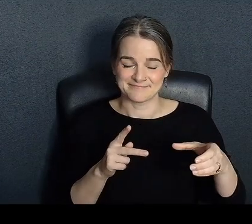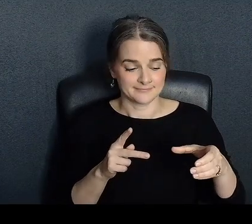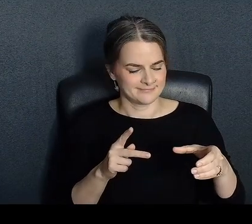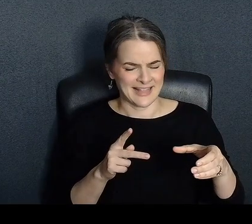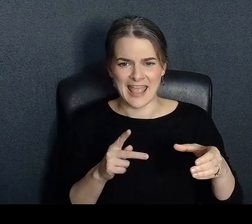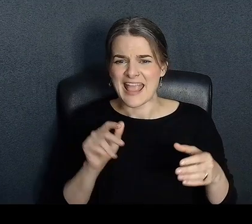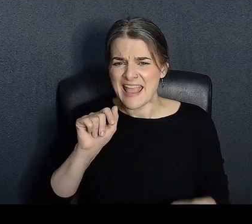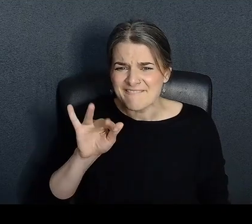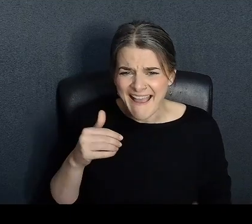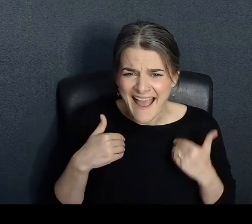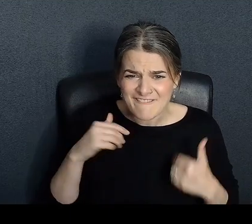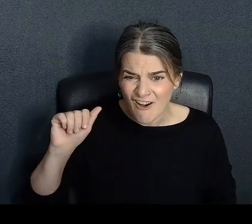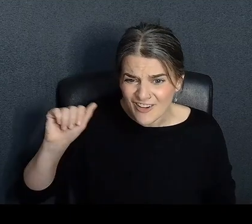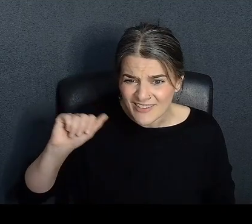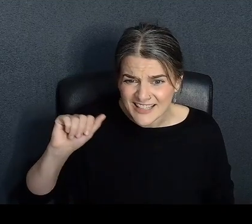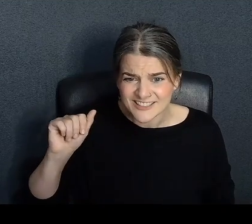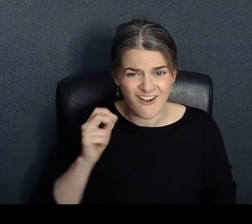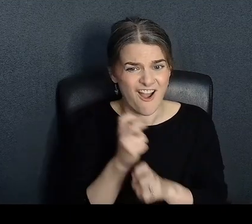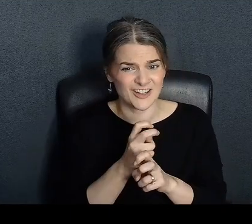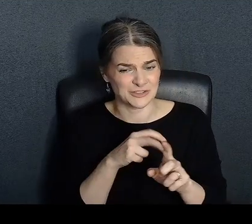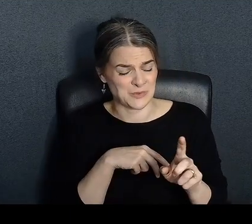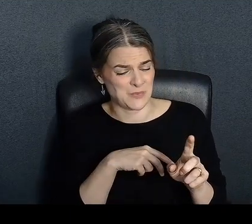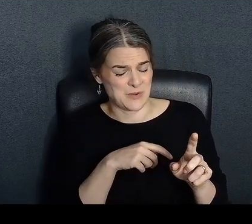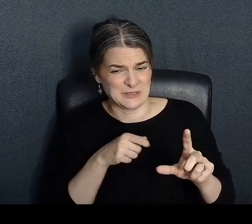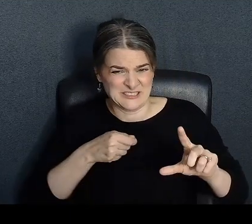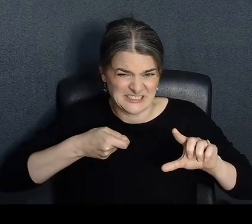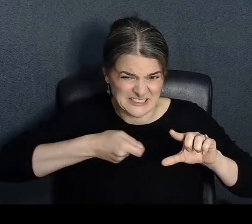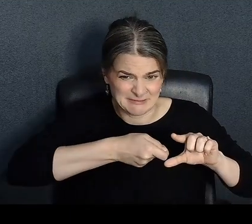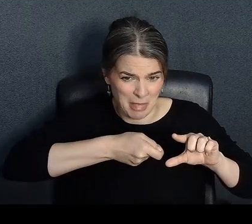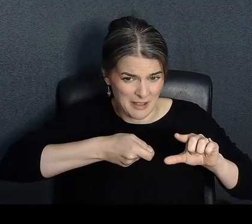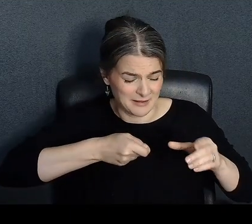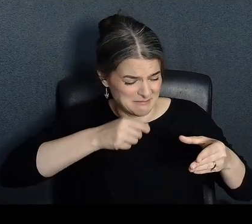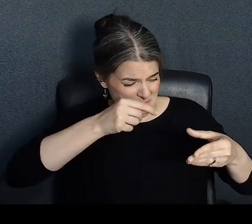like plugging into little ports. So this is a really great way to charge it.